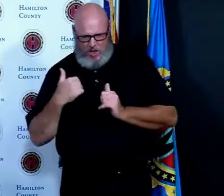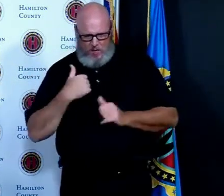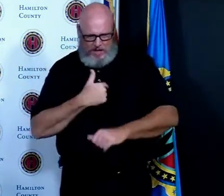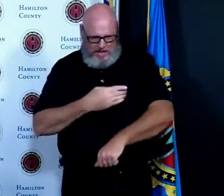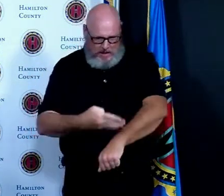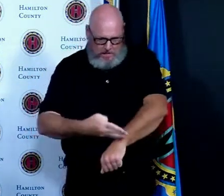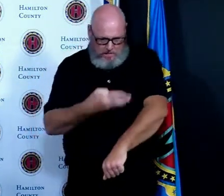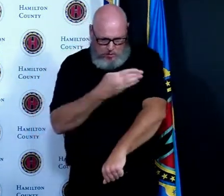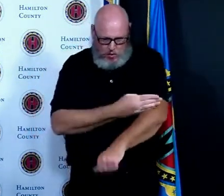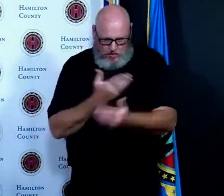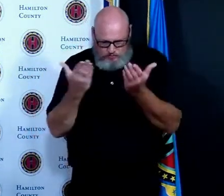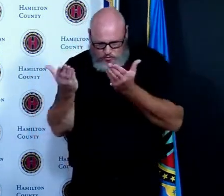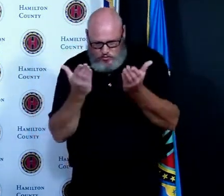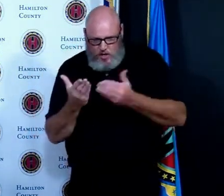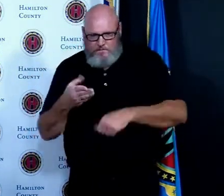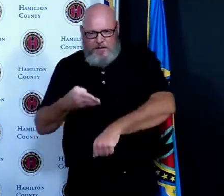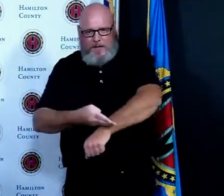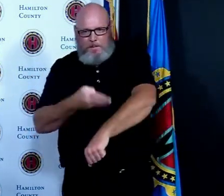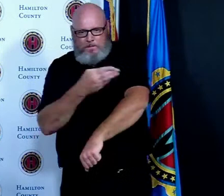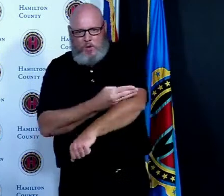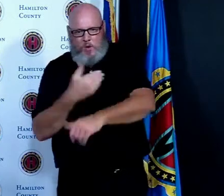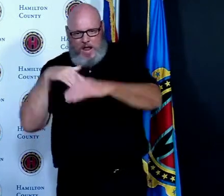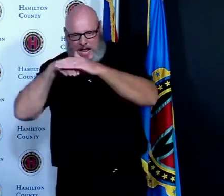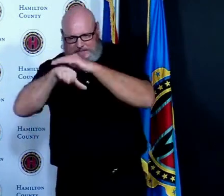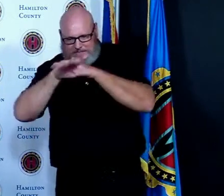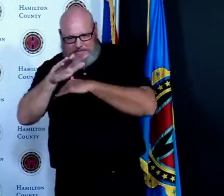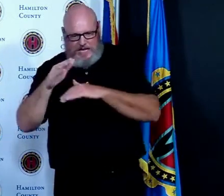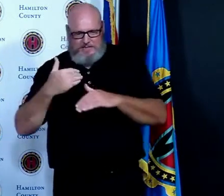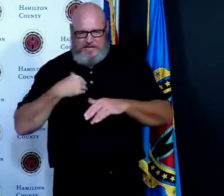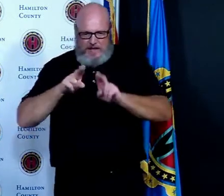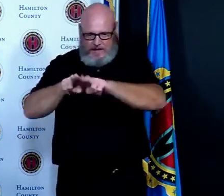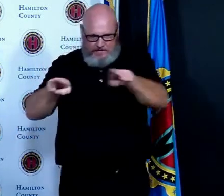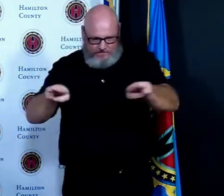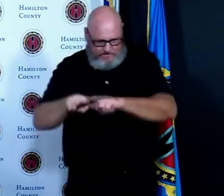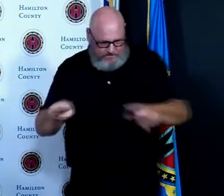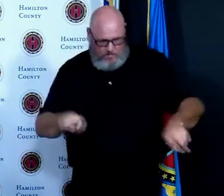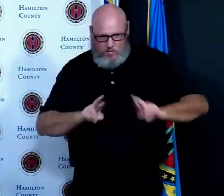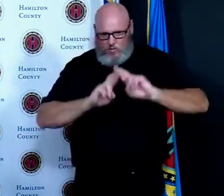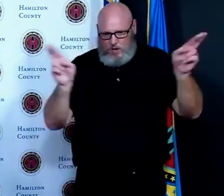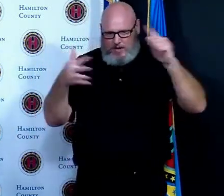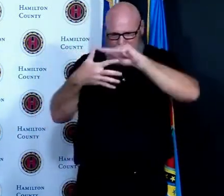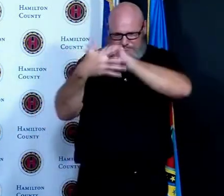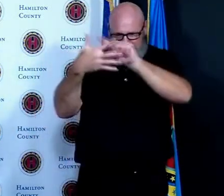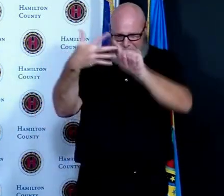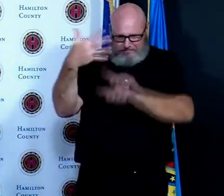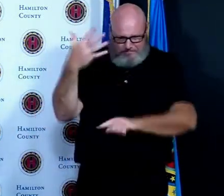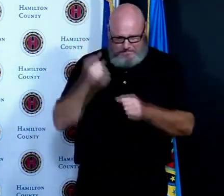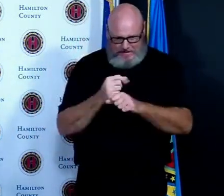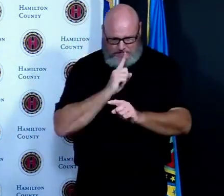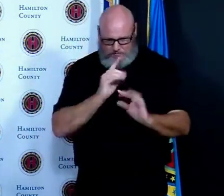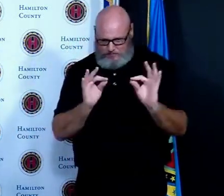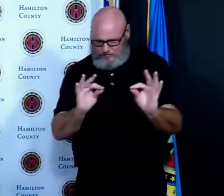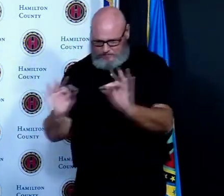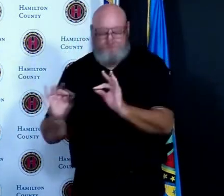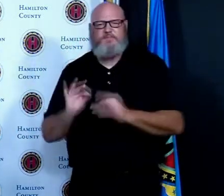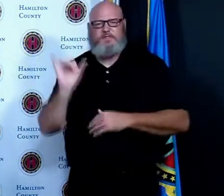was also in the collaborative way realized that we put together a triage system a command center if